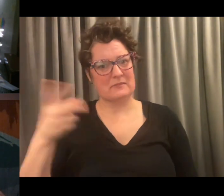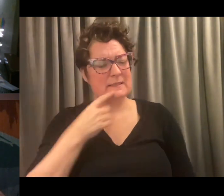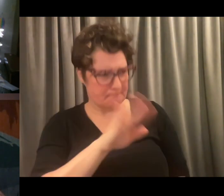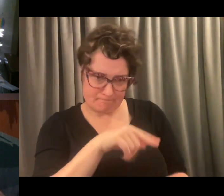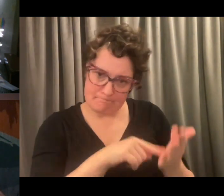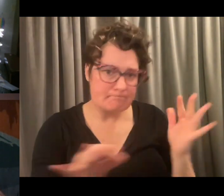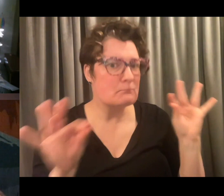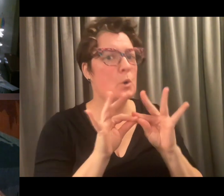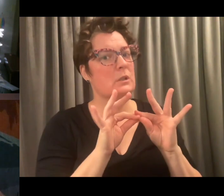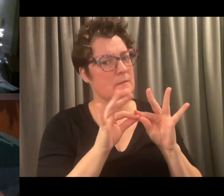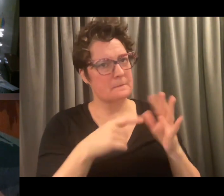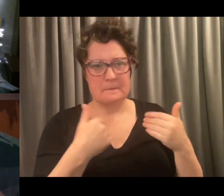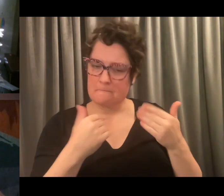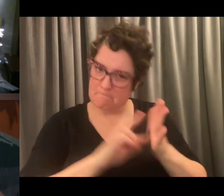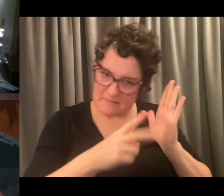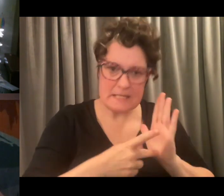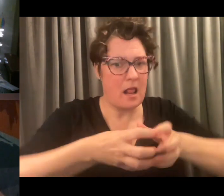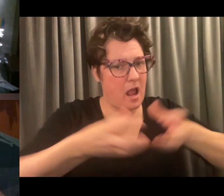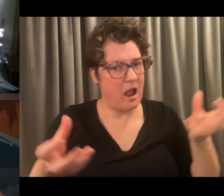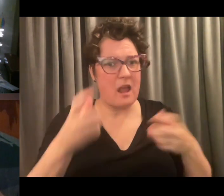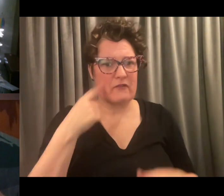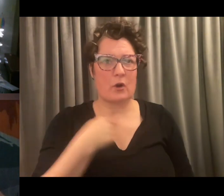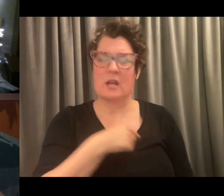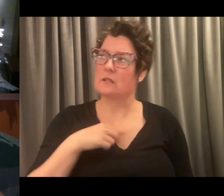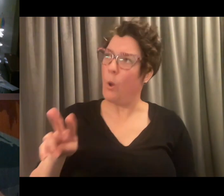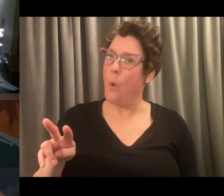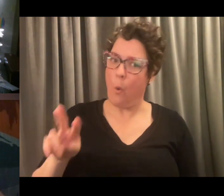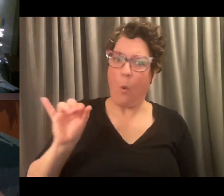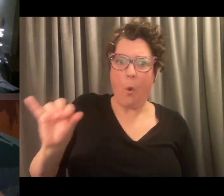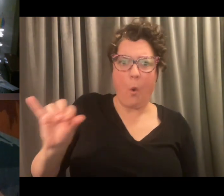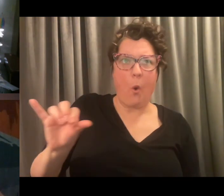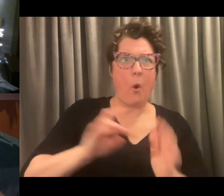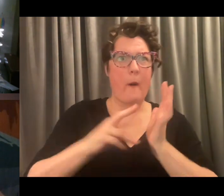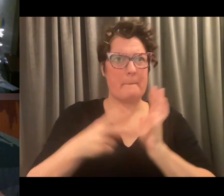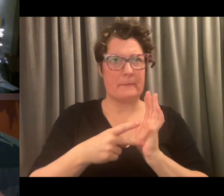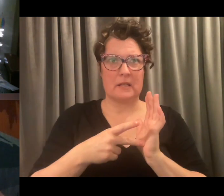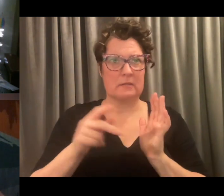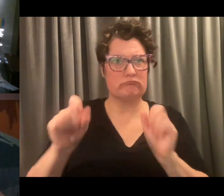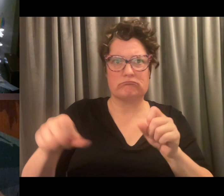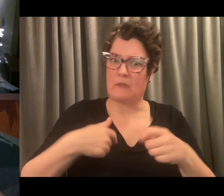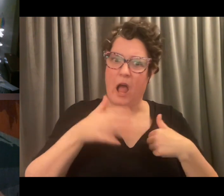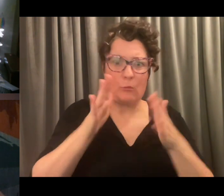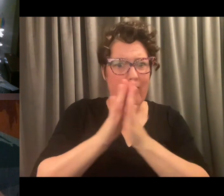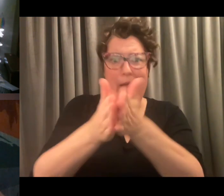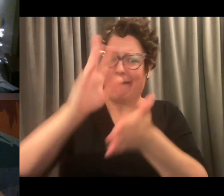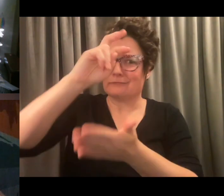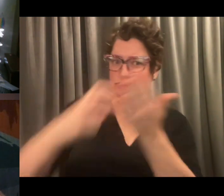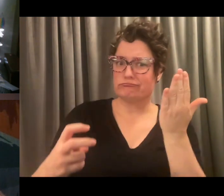And so I was like, oh, well I'm gonna, I'm gonna dive in. And so I was reading theology as like